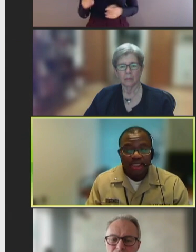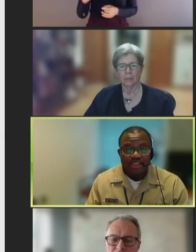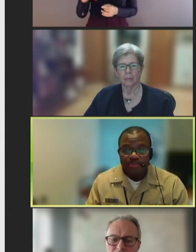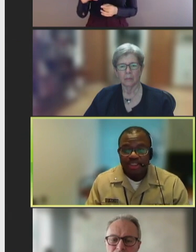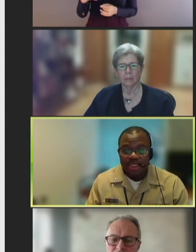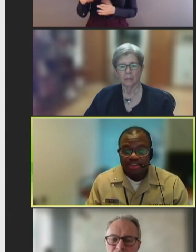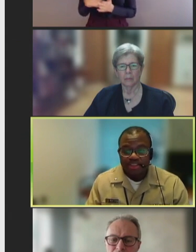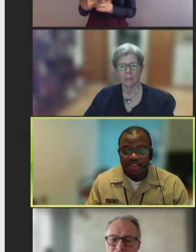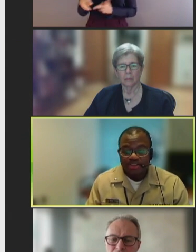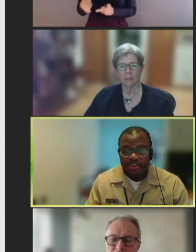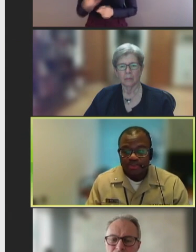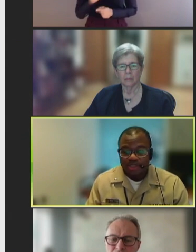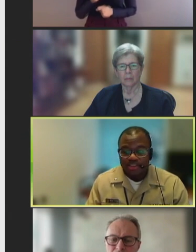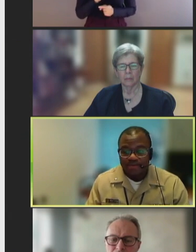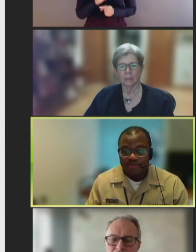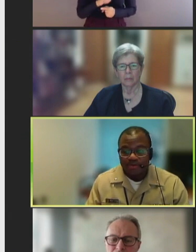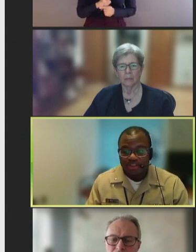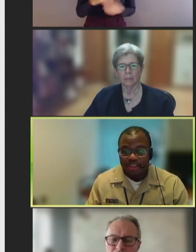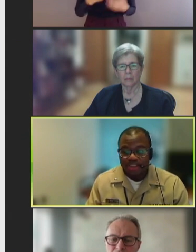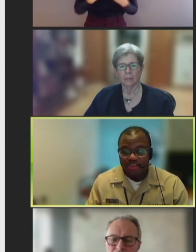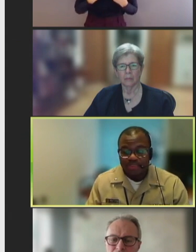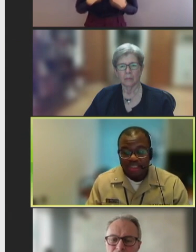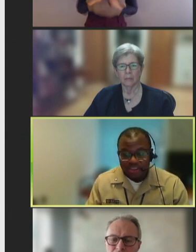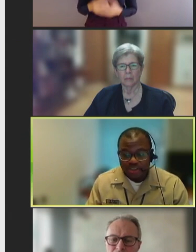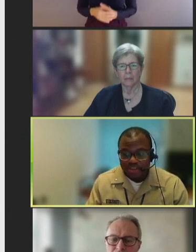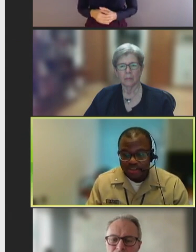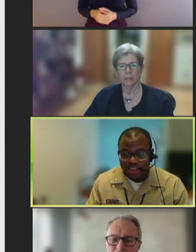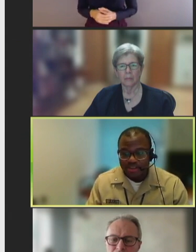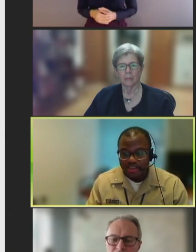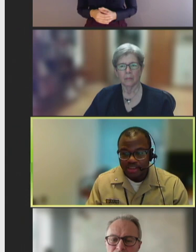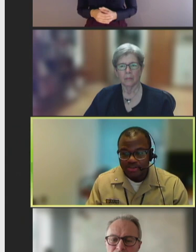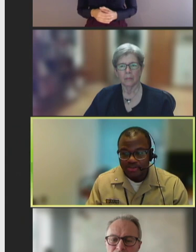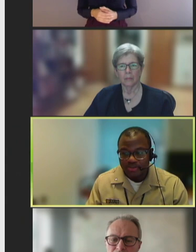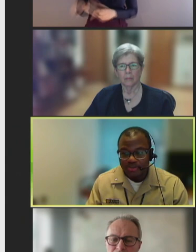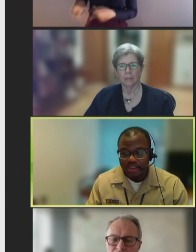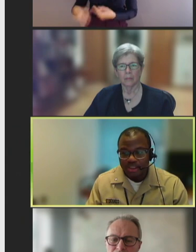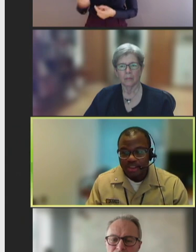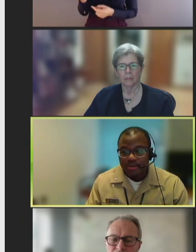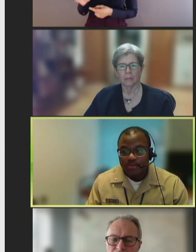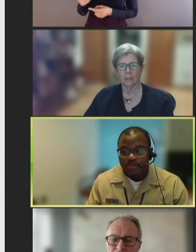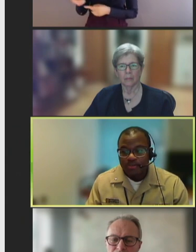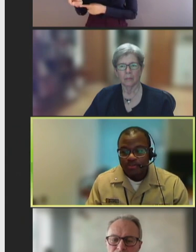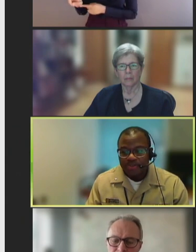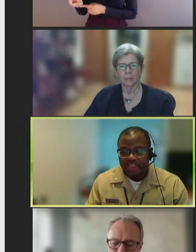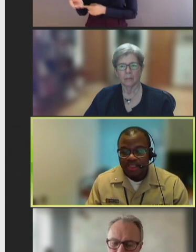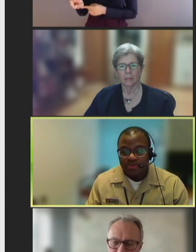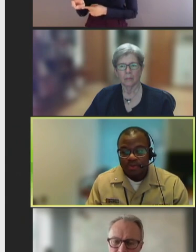TB cases and incidence rates have declined substantially since 1992. But the annual rate